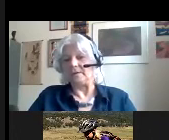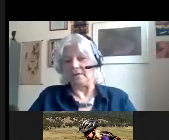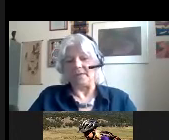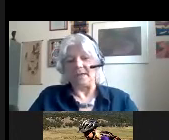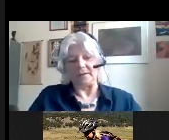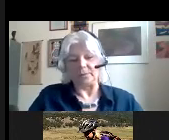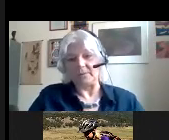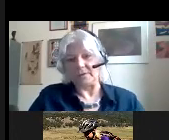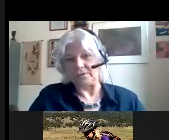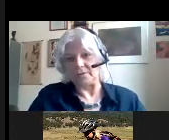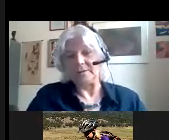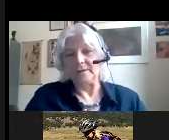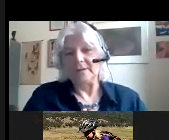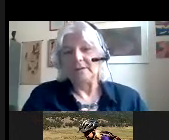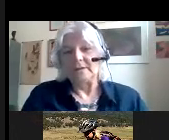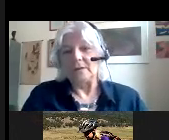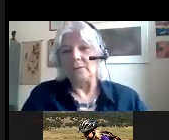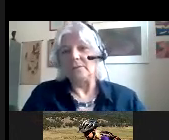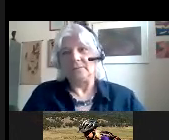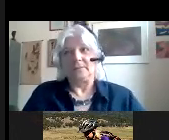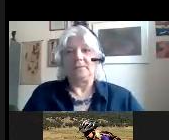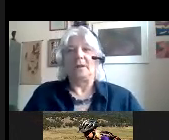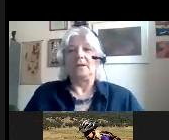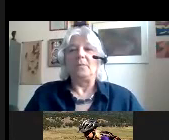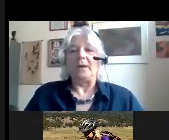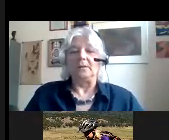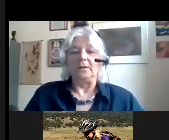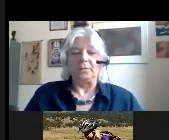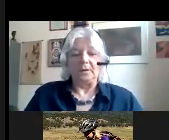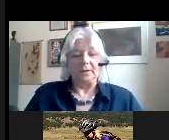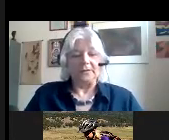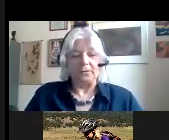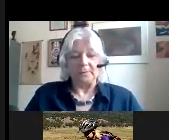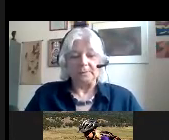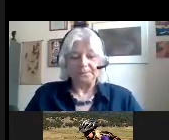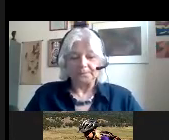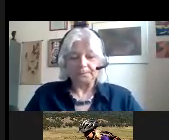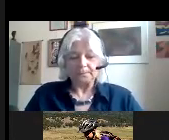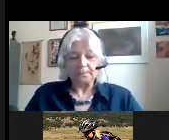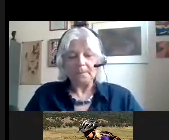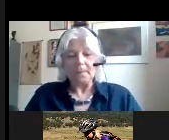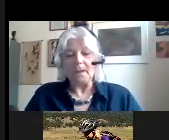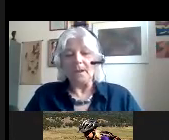that exploitation. Go back a little bit in history, and in this